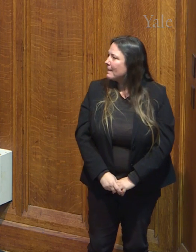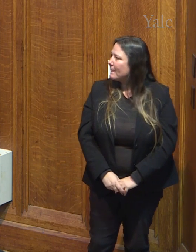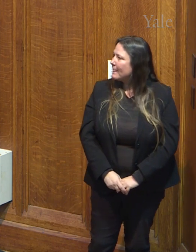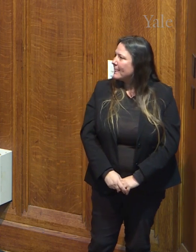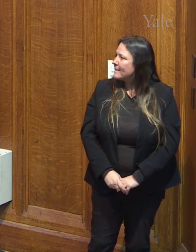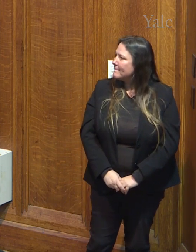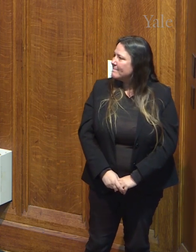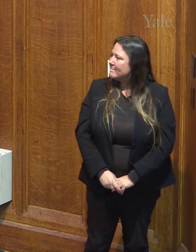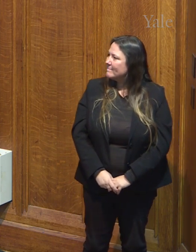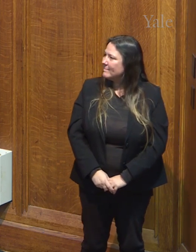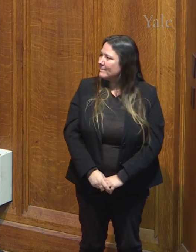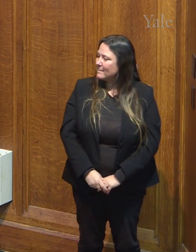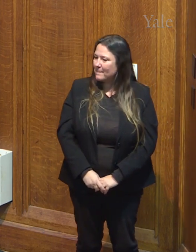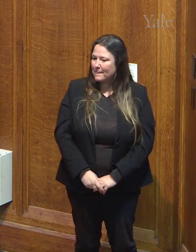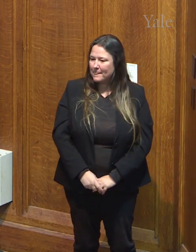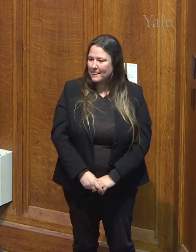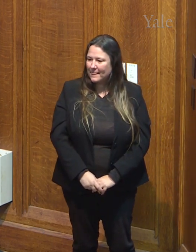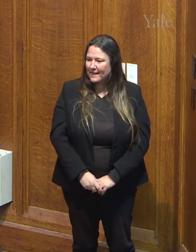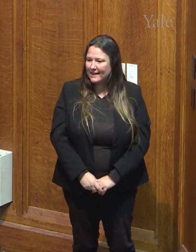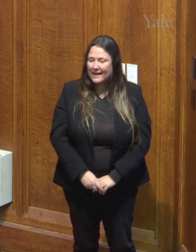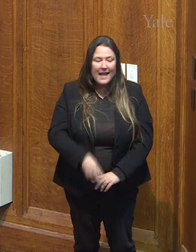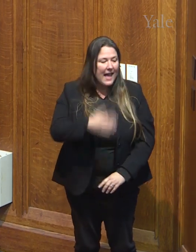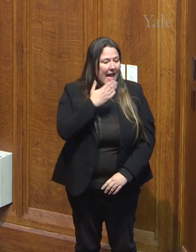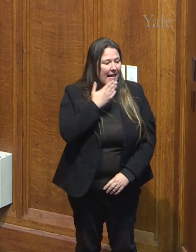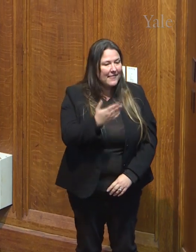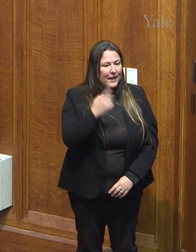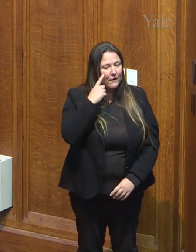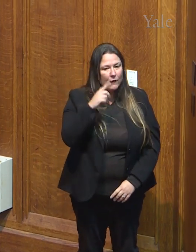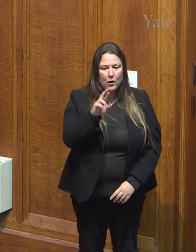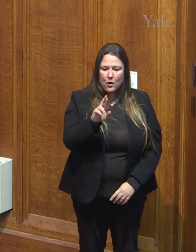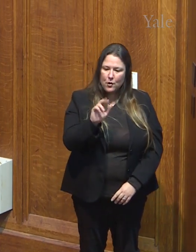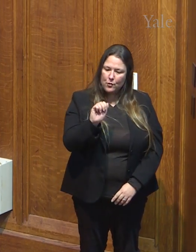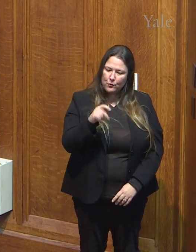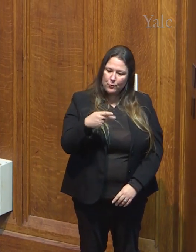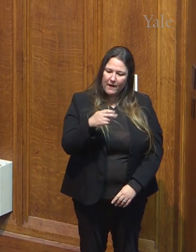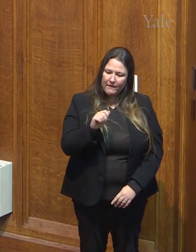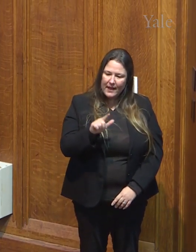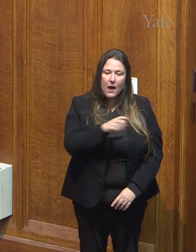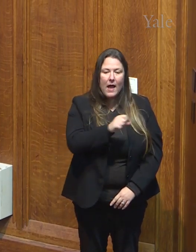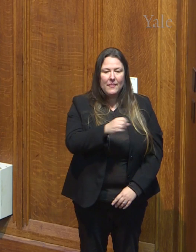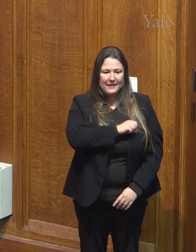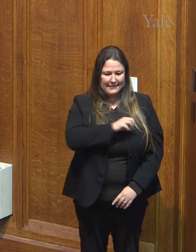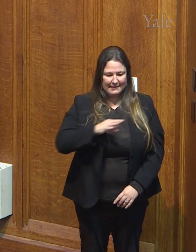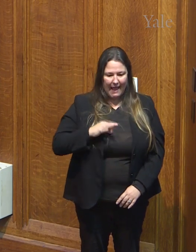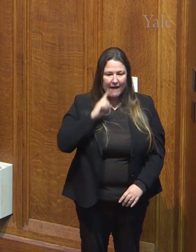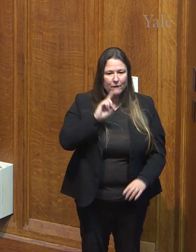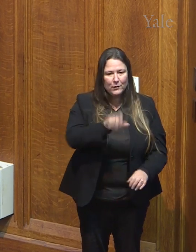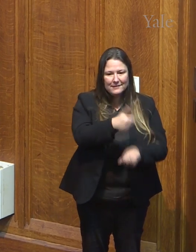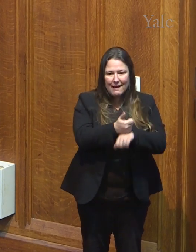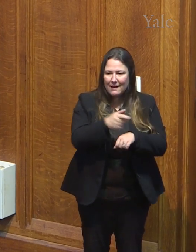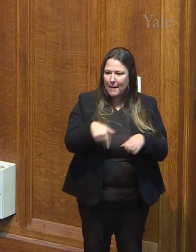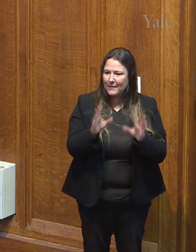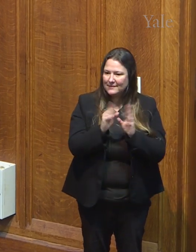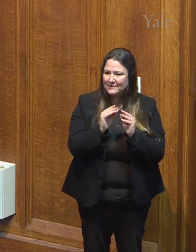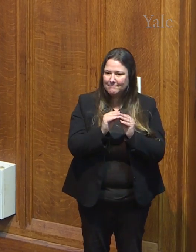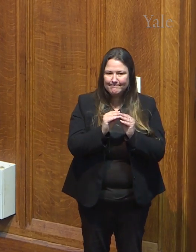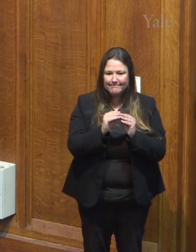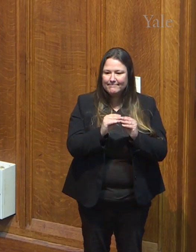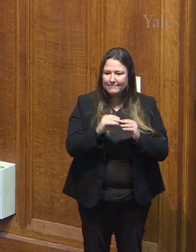Thanks to Raffaella Zanuttini and her staff for organizing this conference so ably